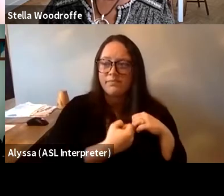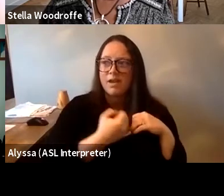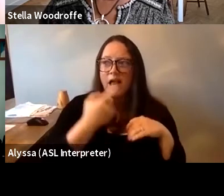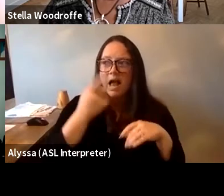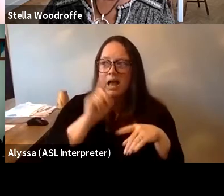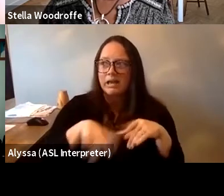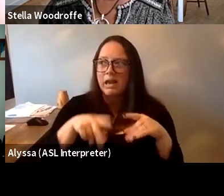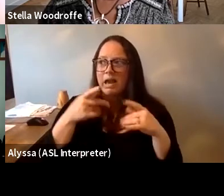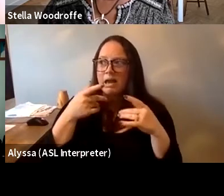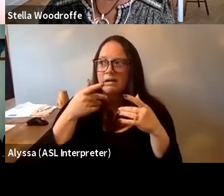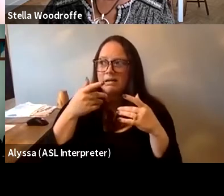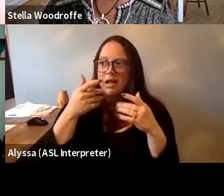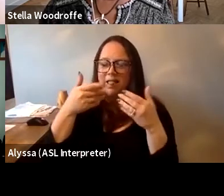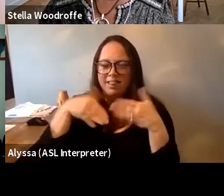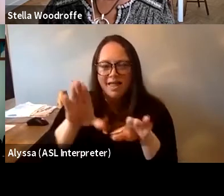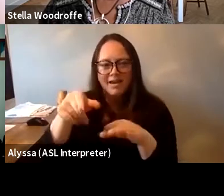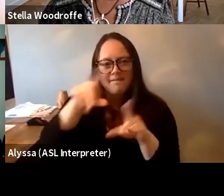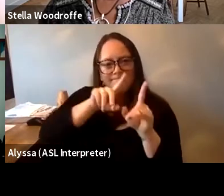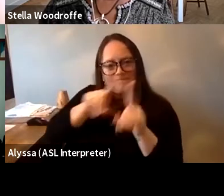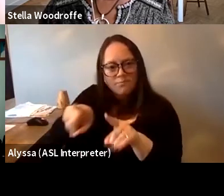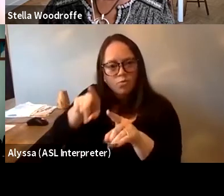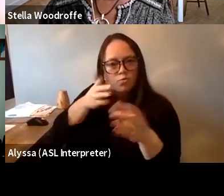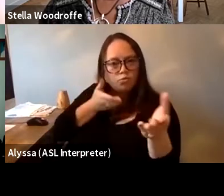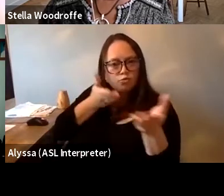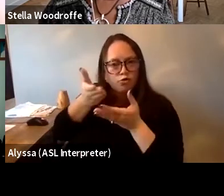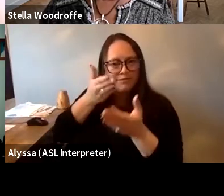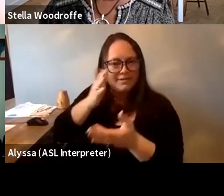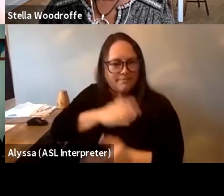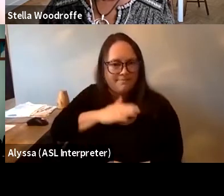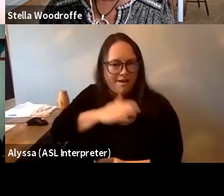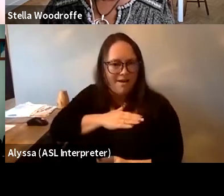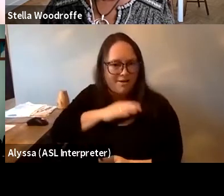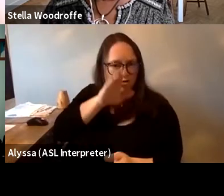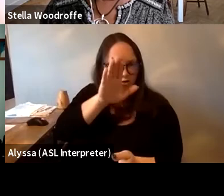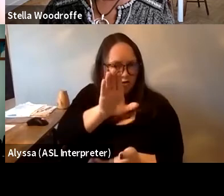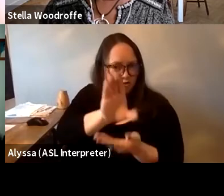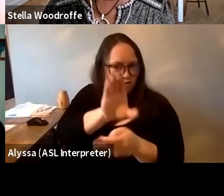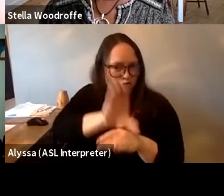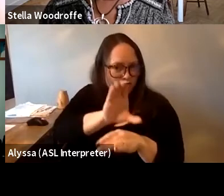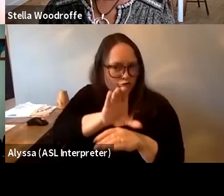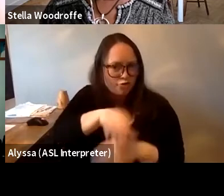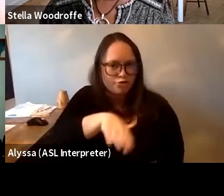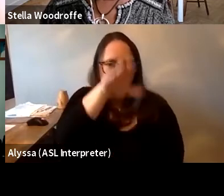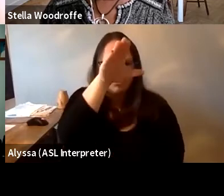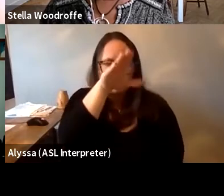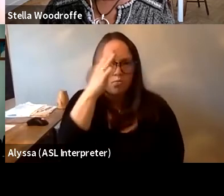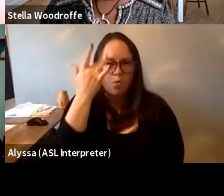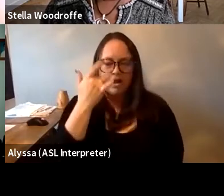services in the church that I grew up in, because I don't have the confidence that the environment would nurture him.